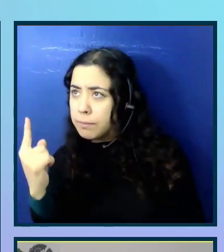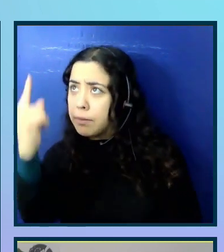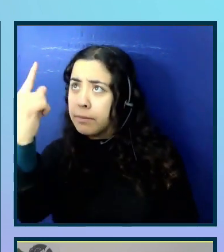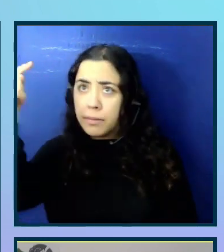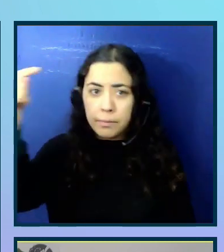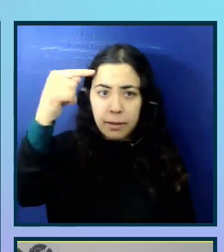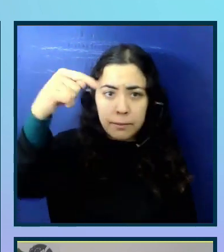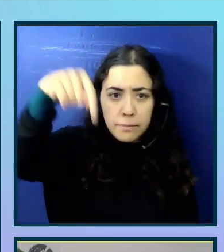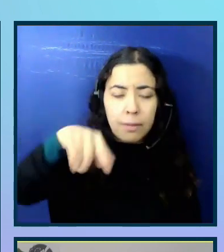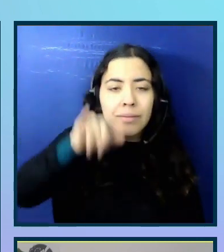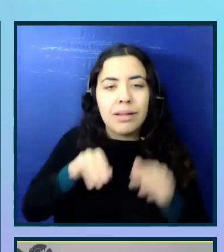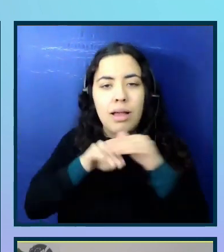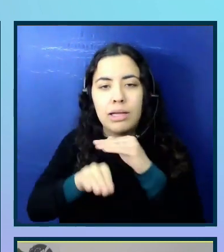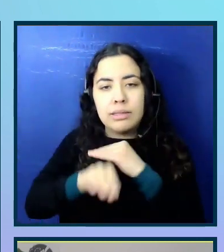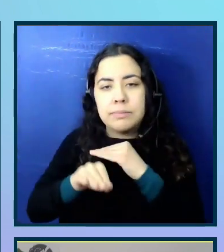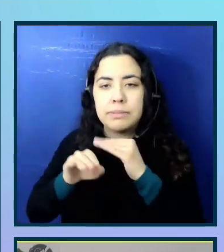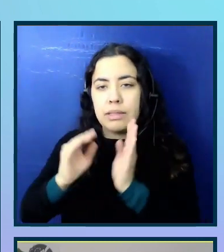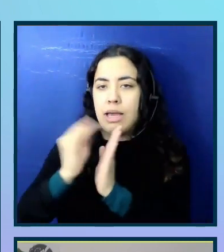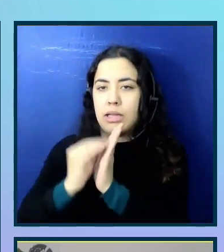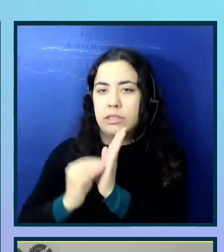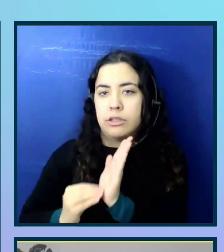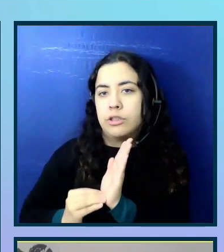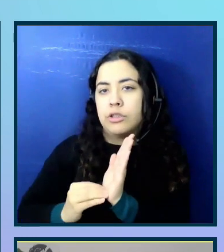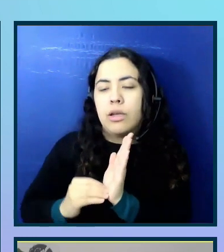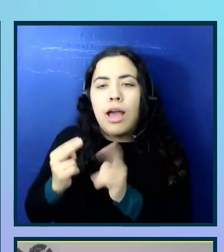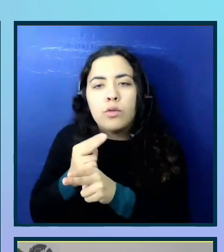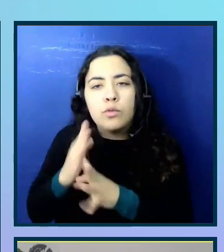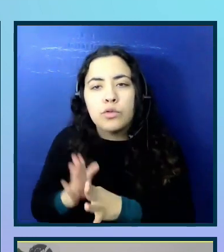and more generally like the user interaction guidelines are.